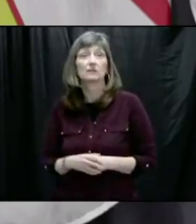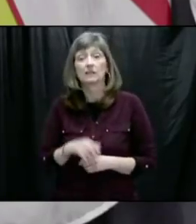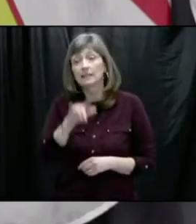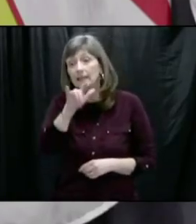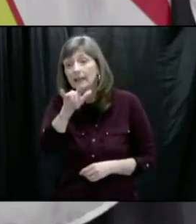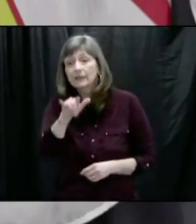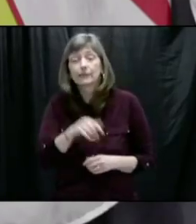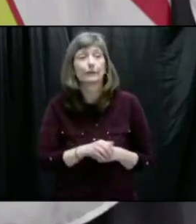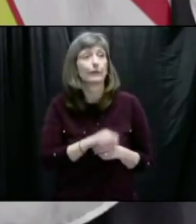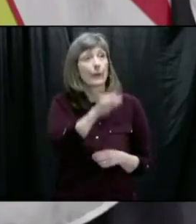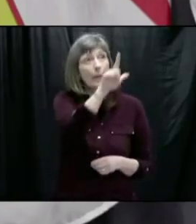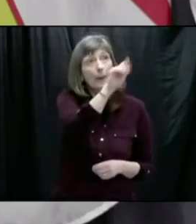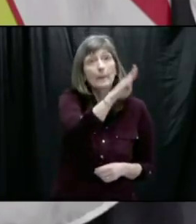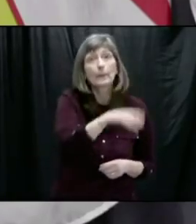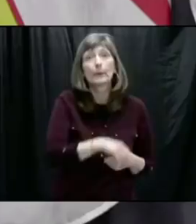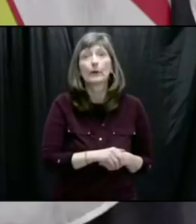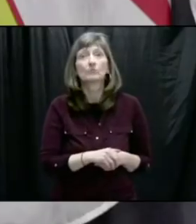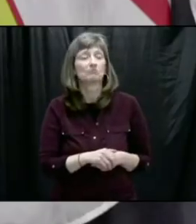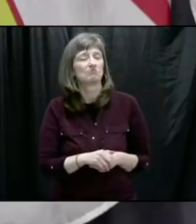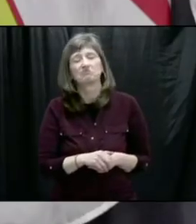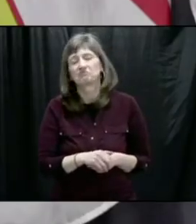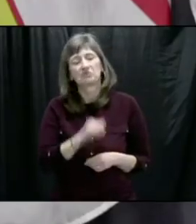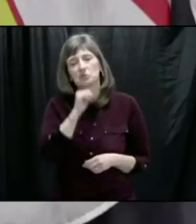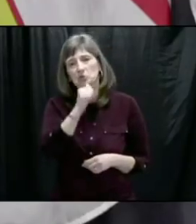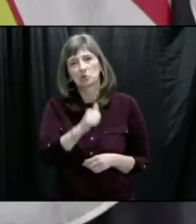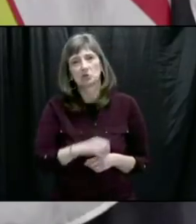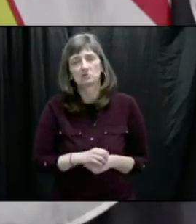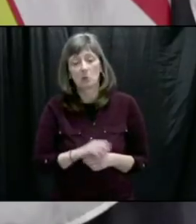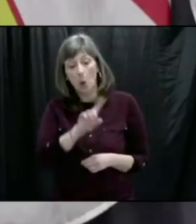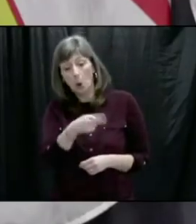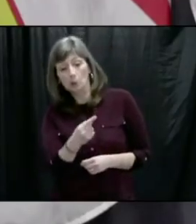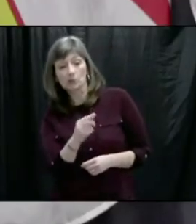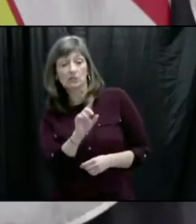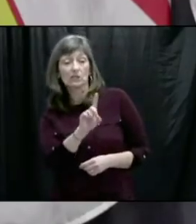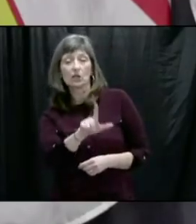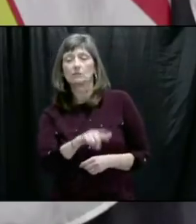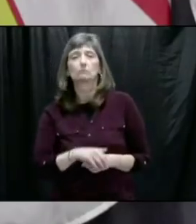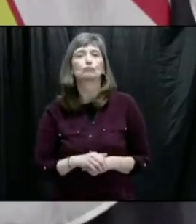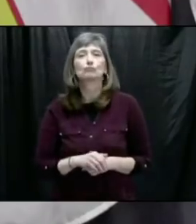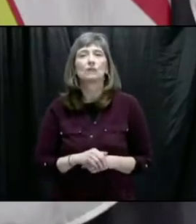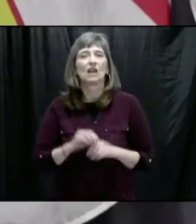GREAT NORTHERN PENINSULA, IT'S NOT BASED IN GANDER OR LABRADOR